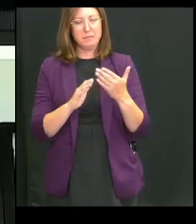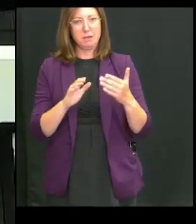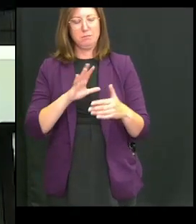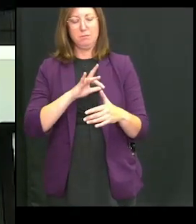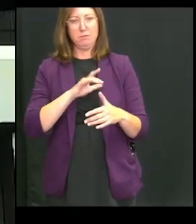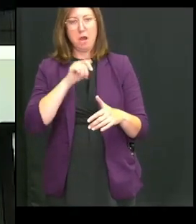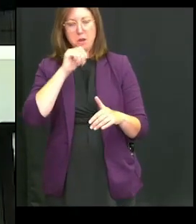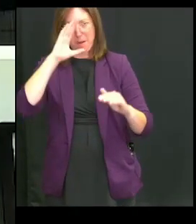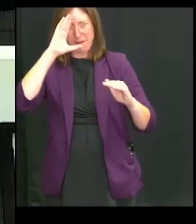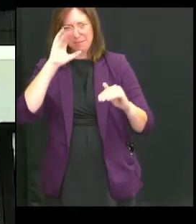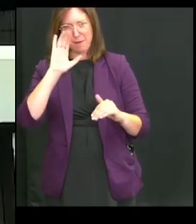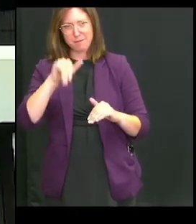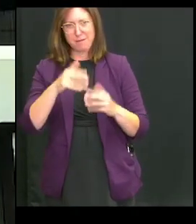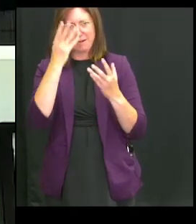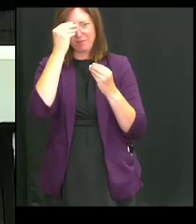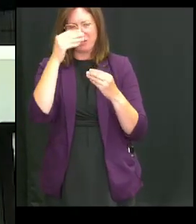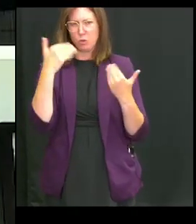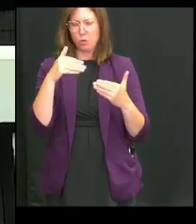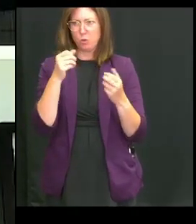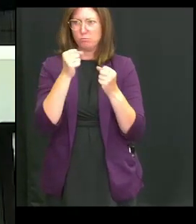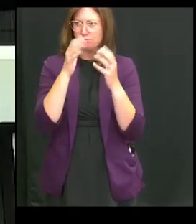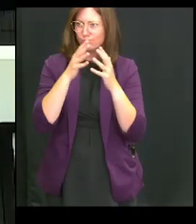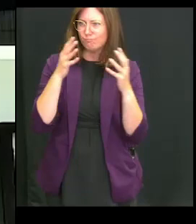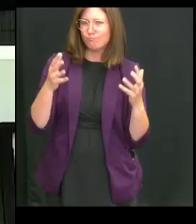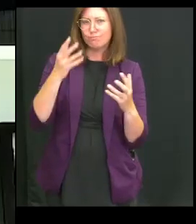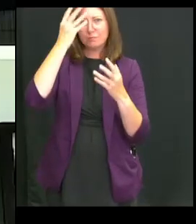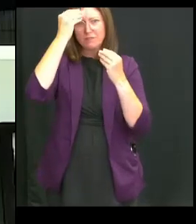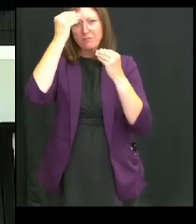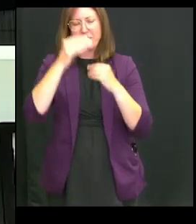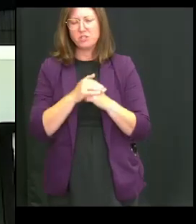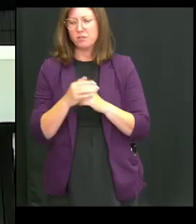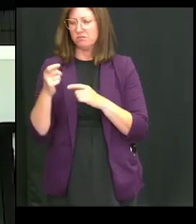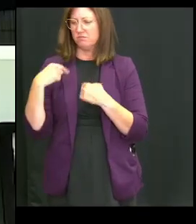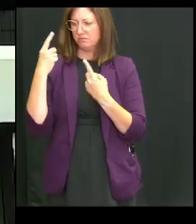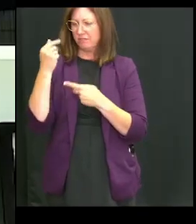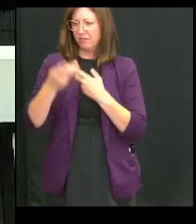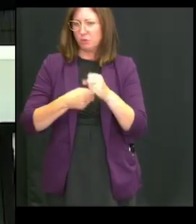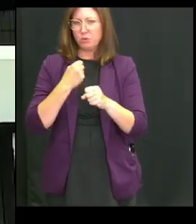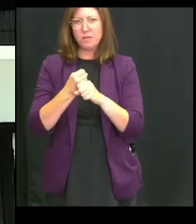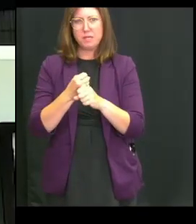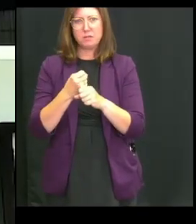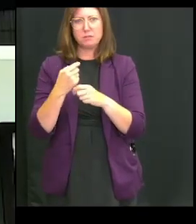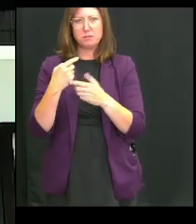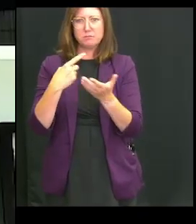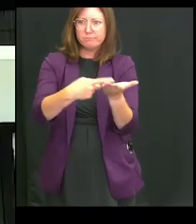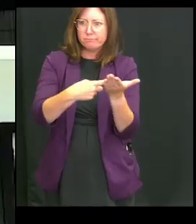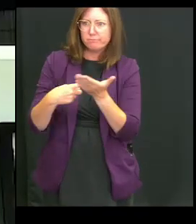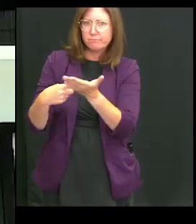There's a lot to think about there. The last couple of years the conversations that we've all had, again at our dinner table,